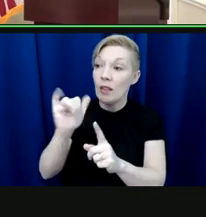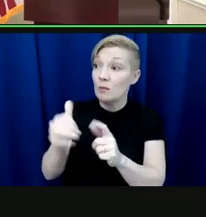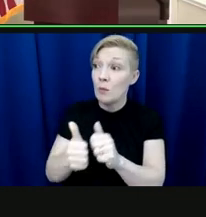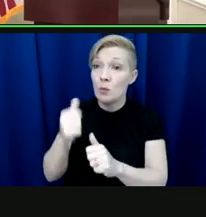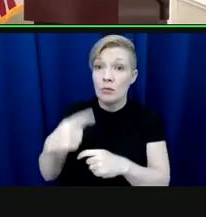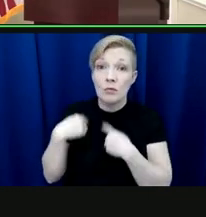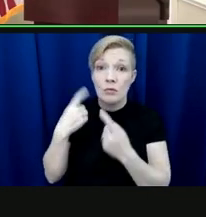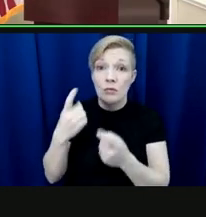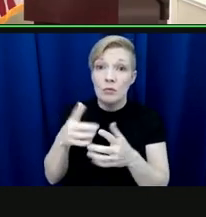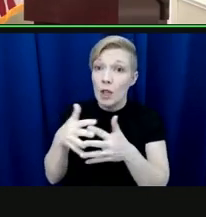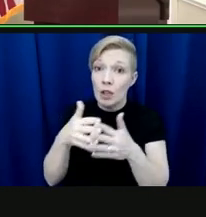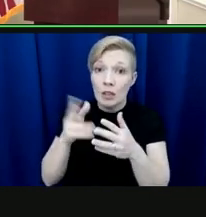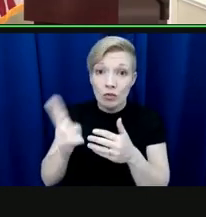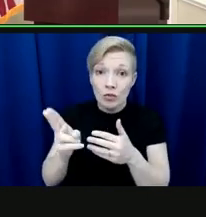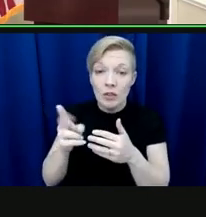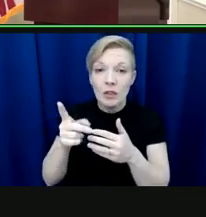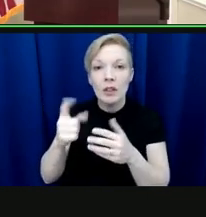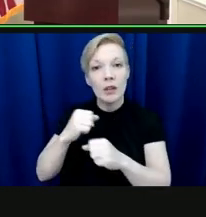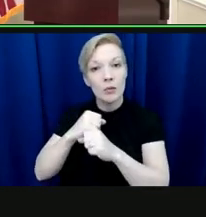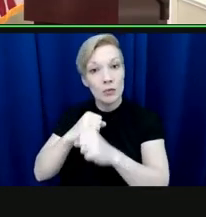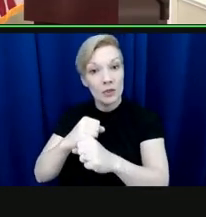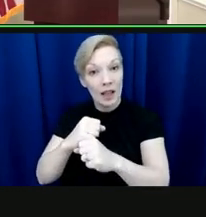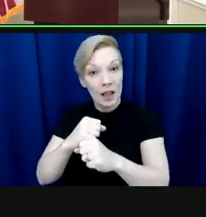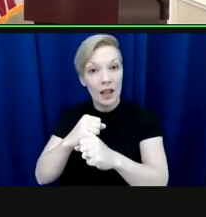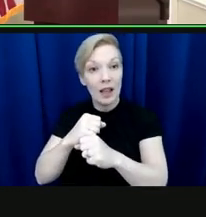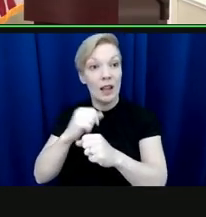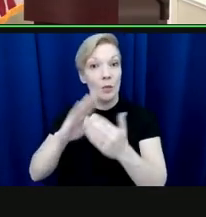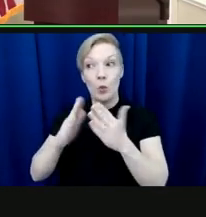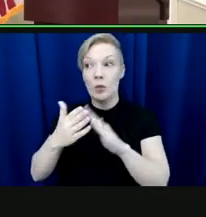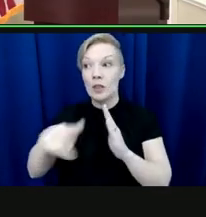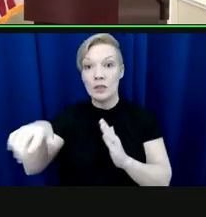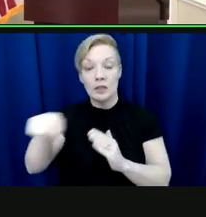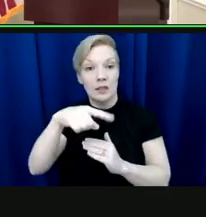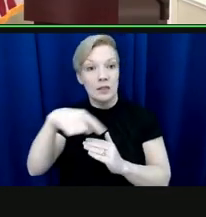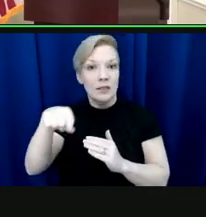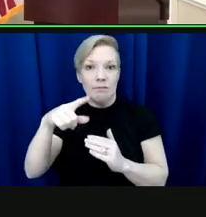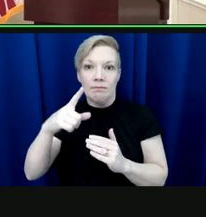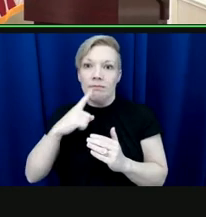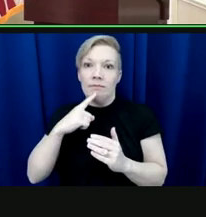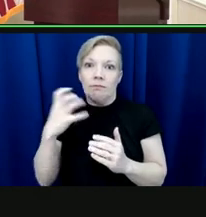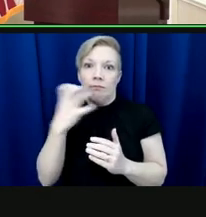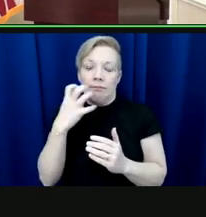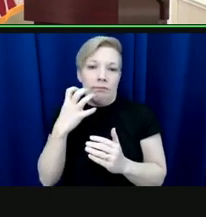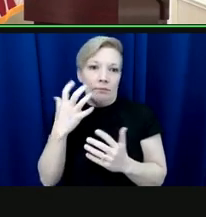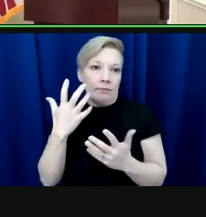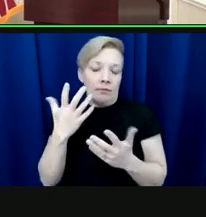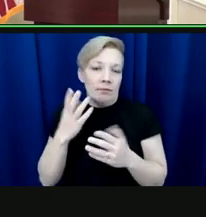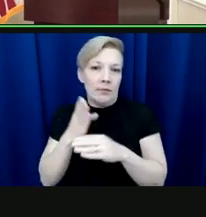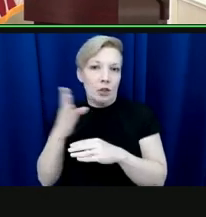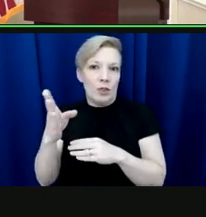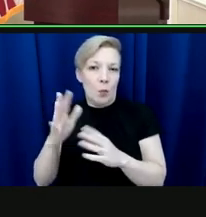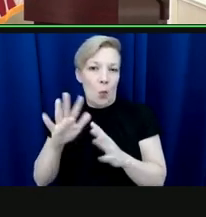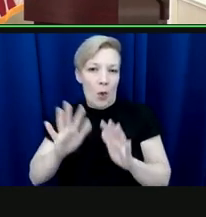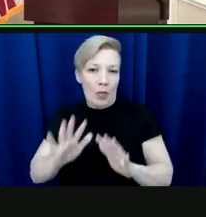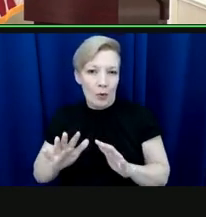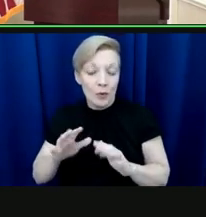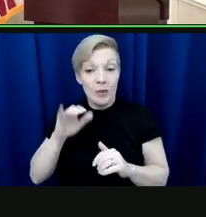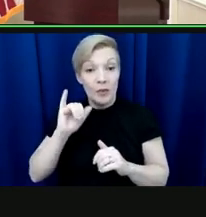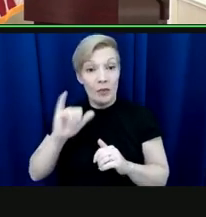to protect communities against extreme weather. And the Infrastructure Reduction Act, which is the single largest climate investment